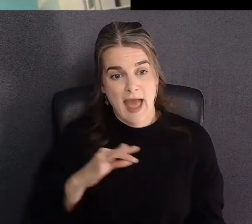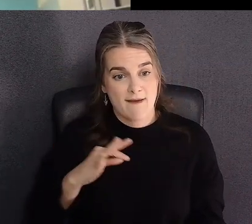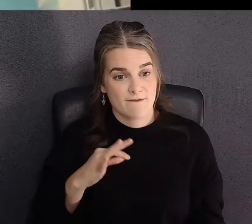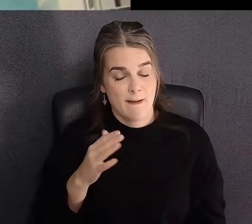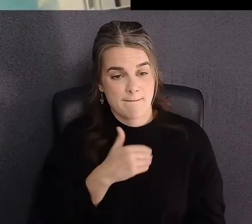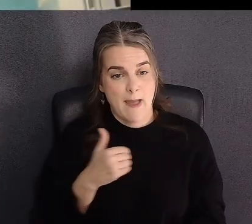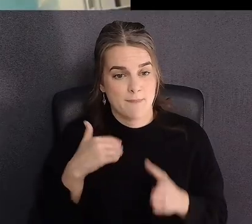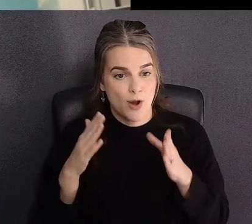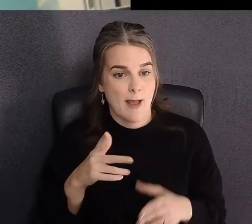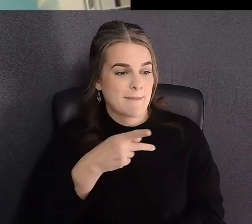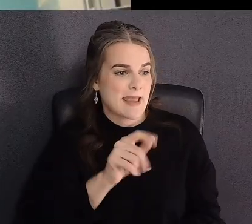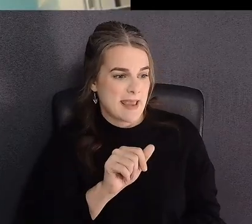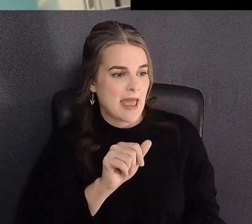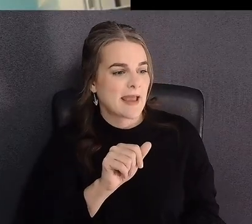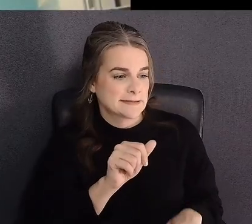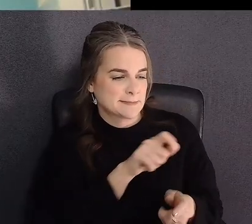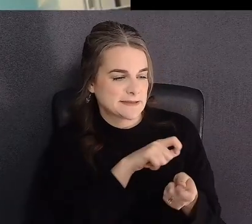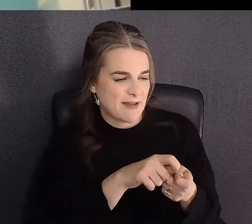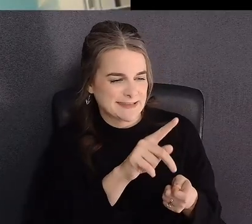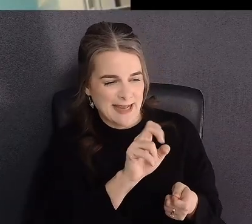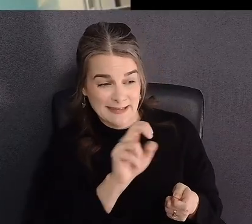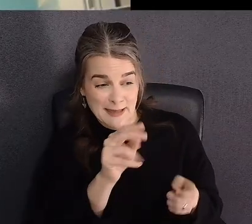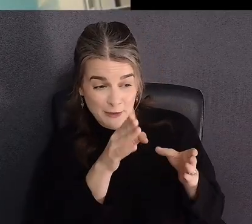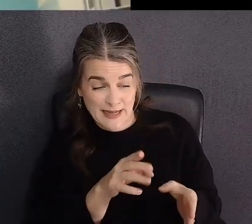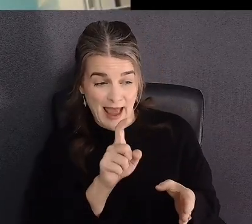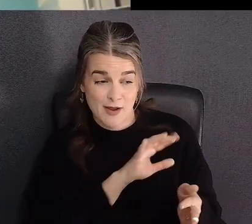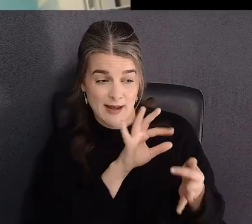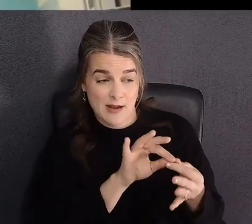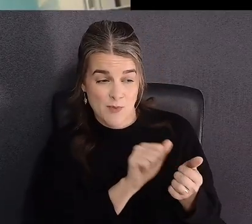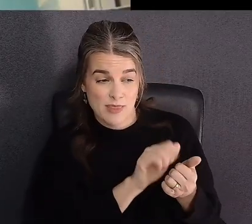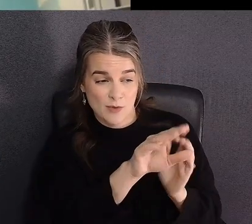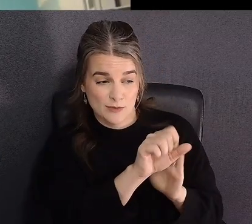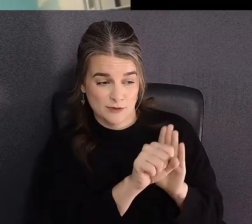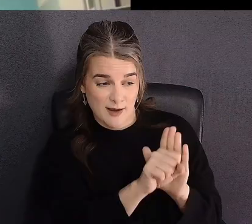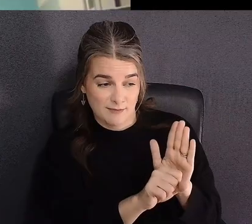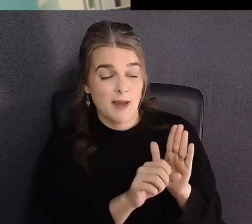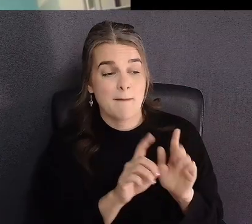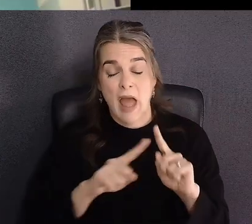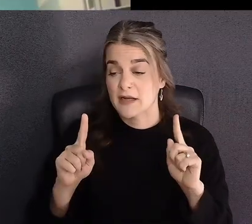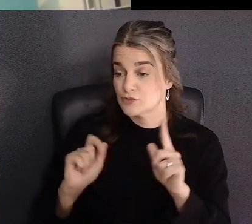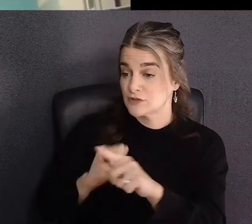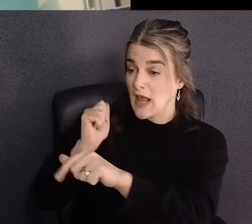Tennessee, you might have to connect with your own state-- to set up an appointment with a AT Specialist.